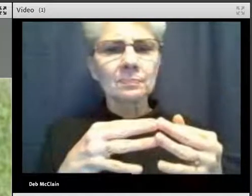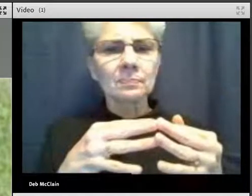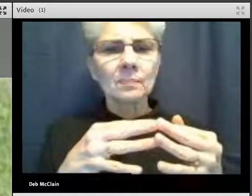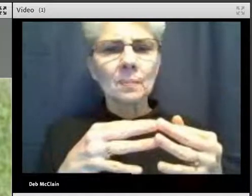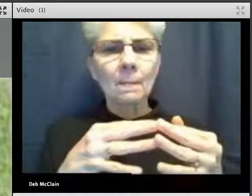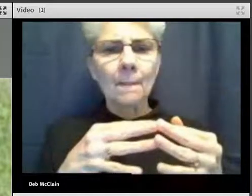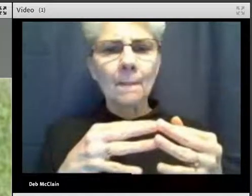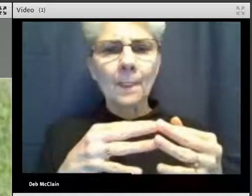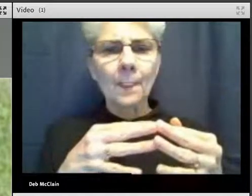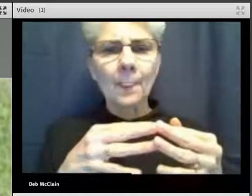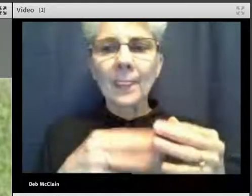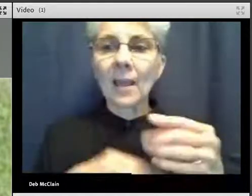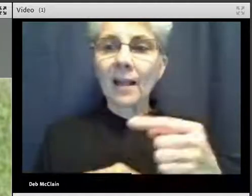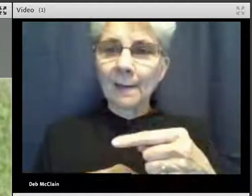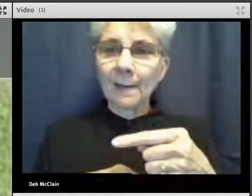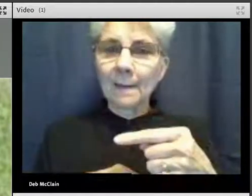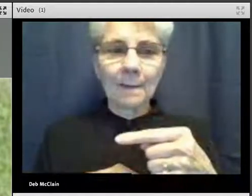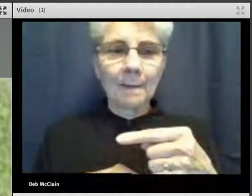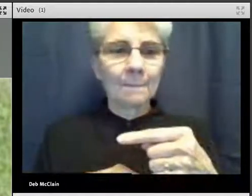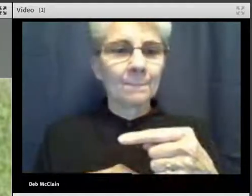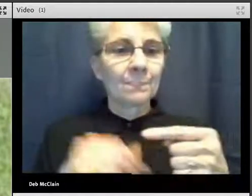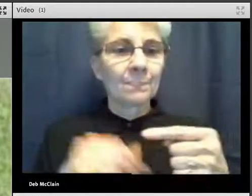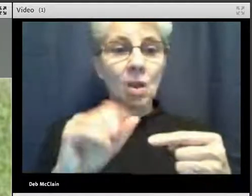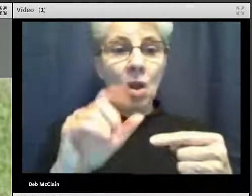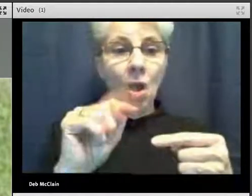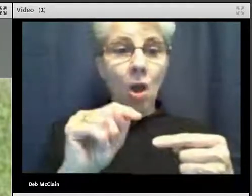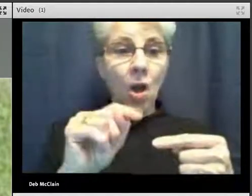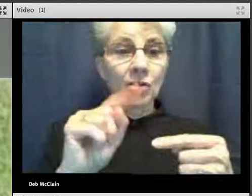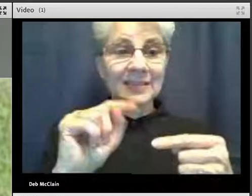I'm going to use the little pointer here. This alt-tag, this alt equals,